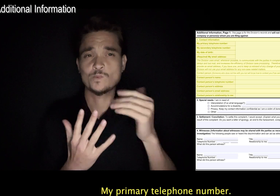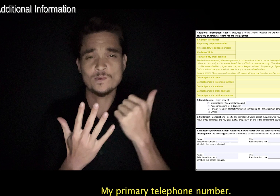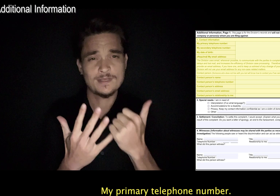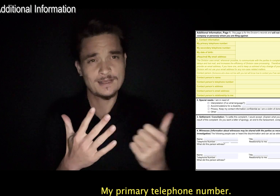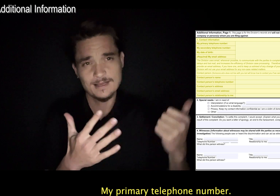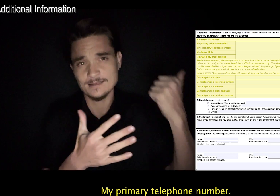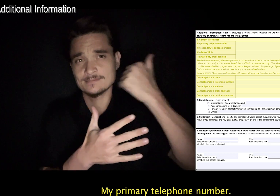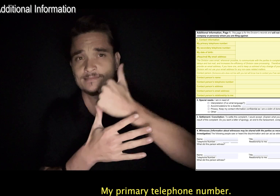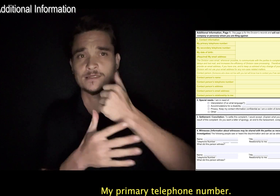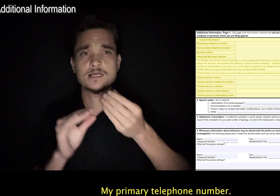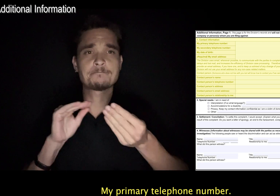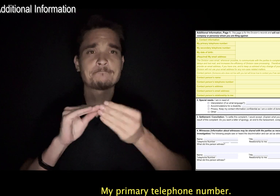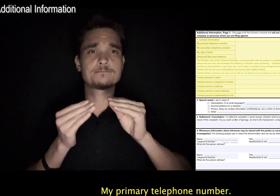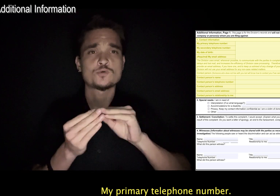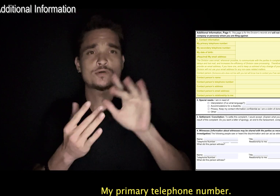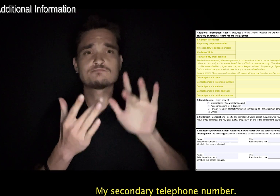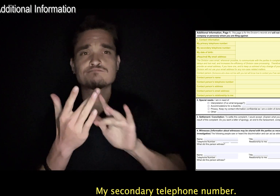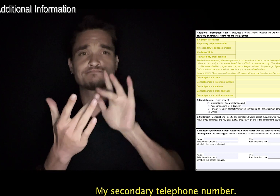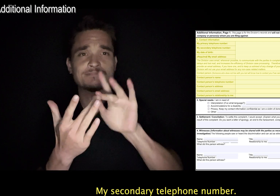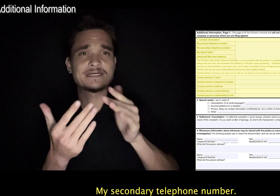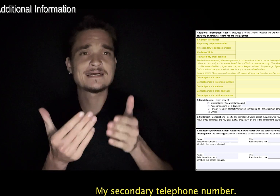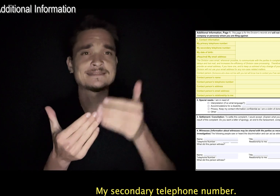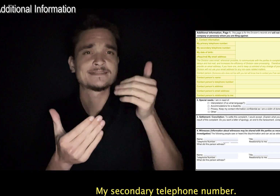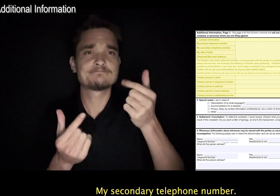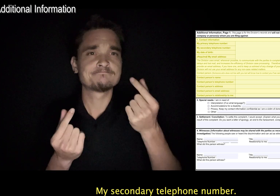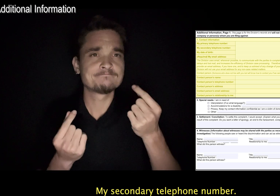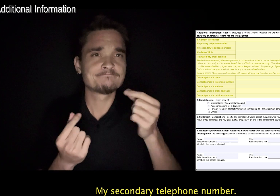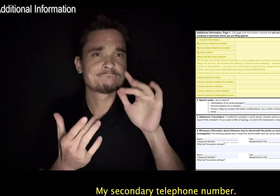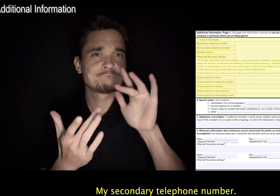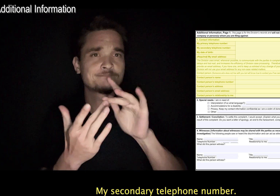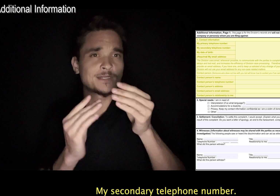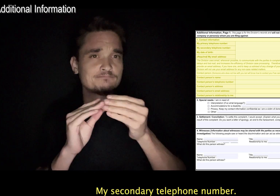My primary telephone number. My secondary telephone number.